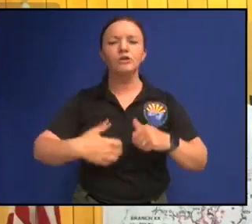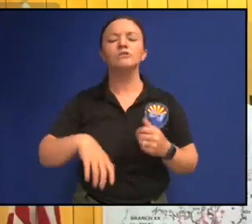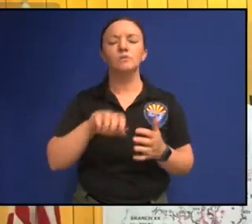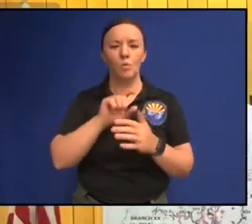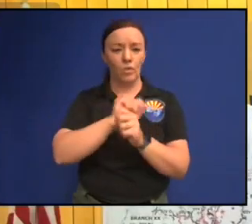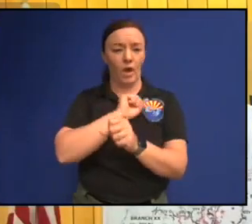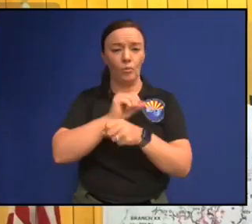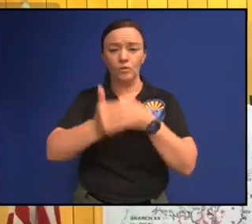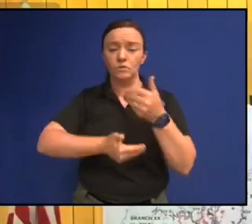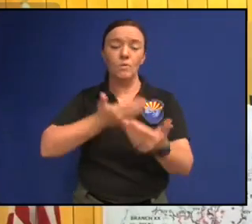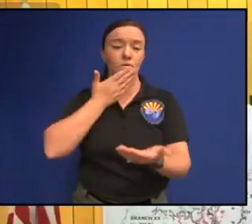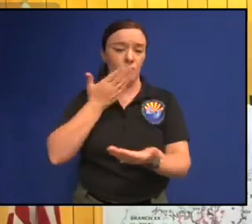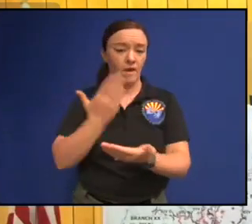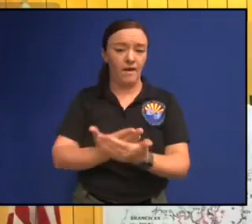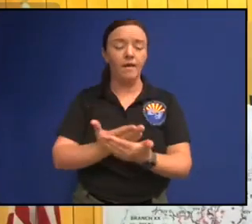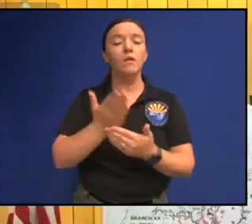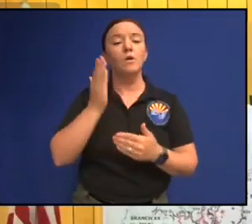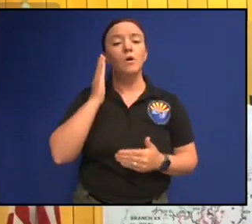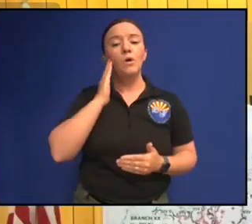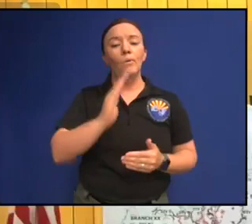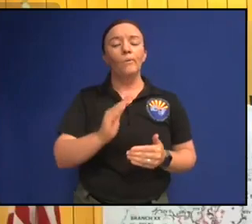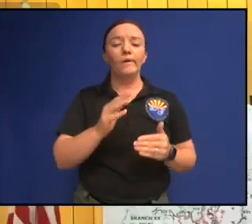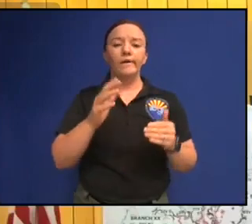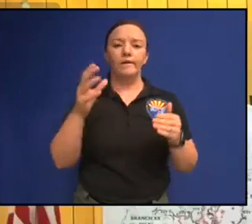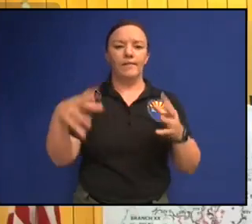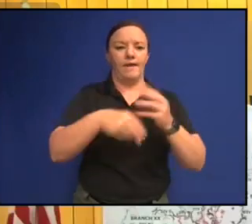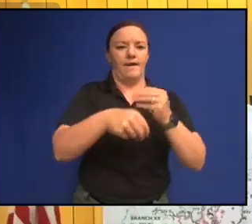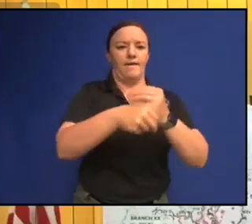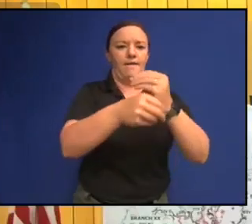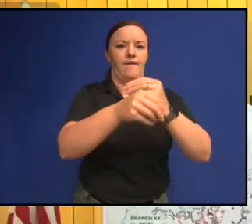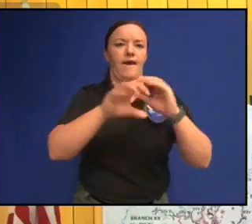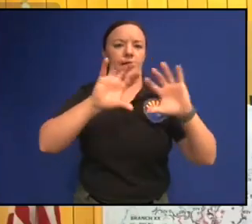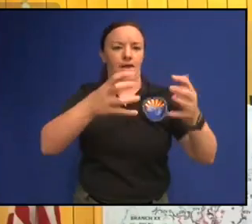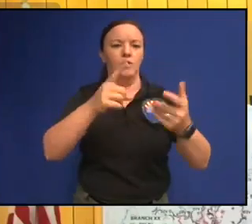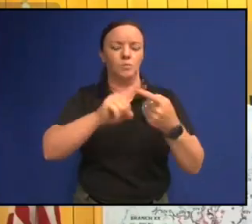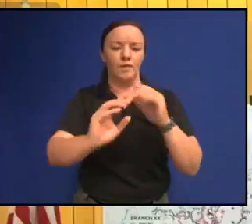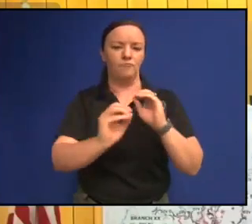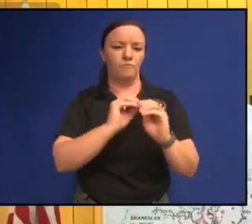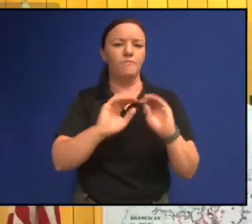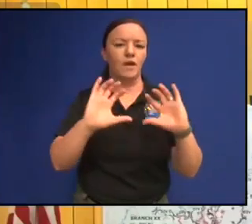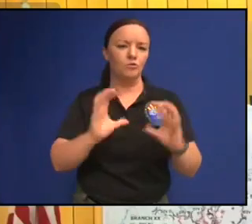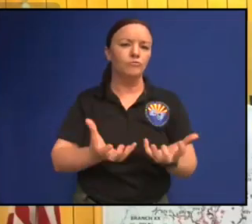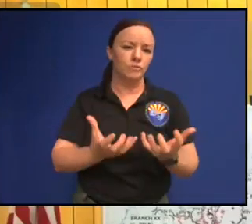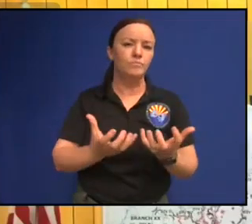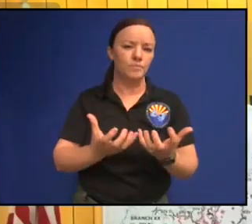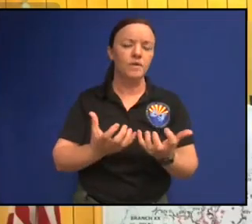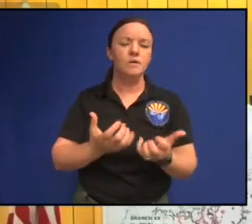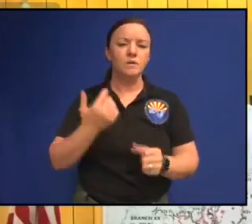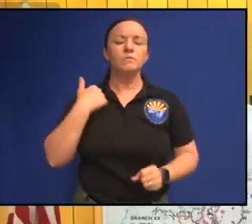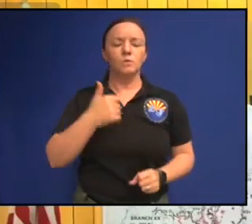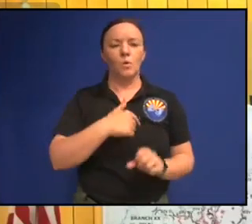CAPACITY THERE SO THAT WE CAN INCREASE OUR PACE AND SCALE OF OPERATIONS.